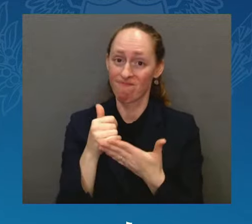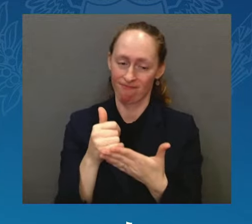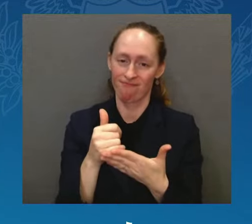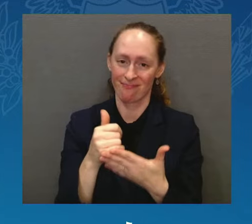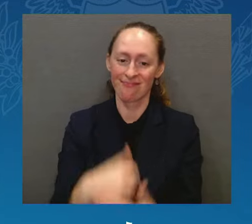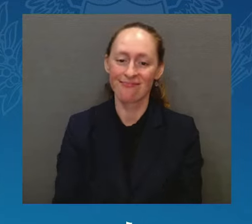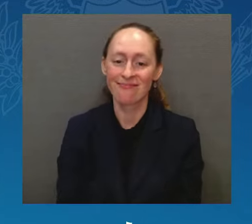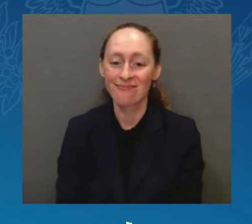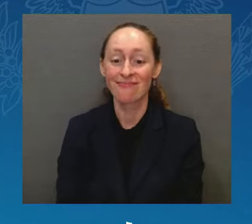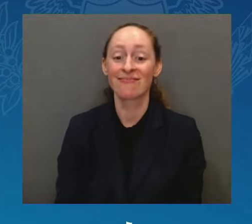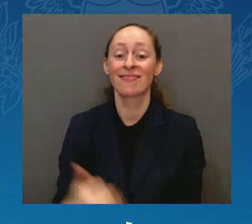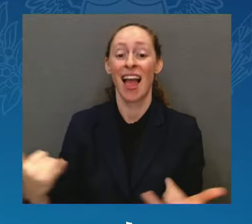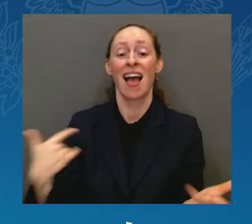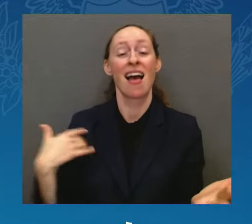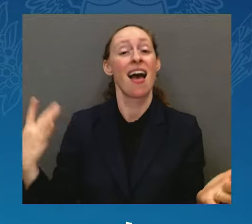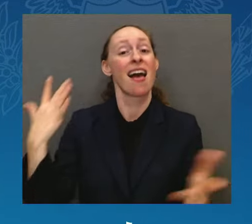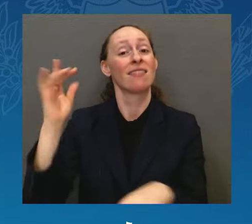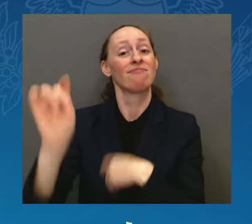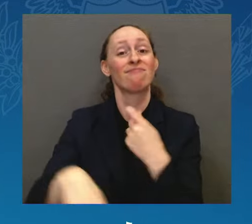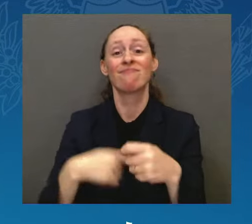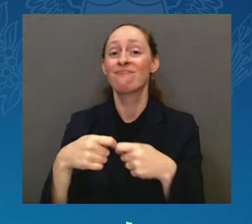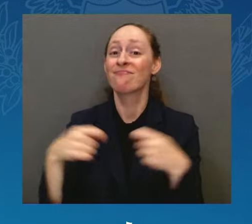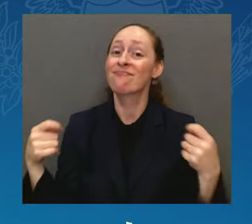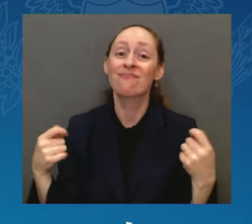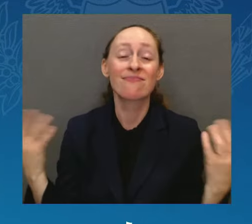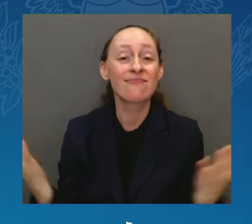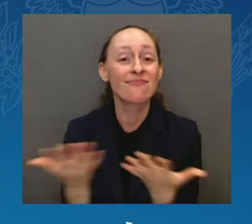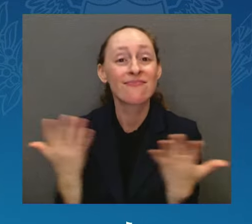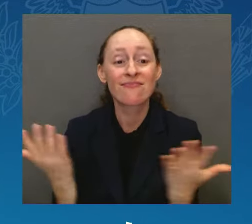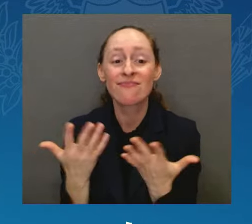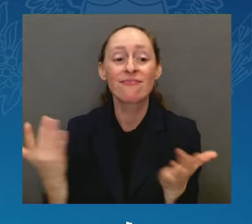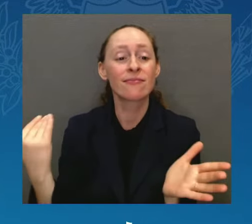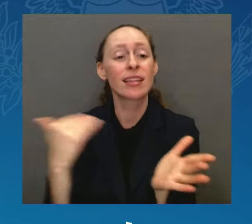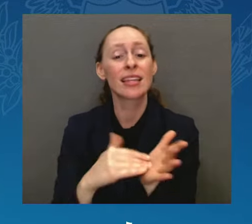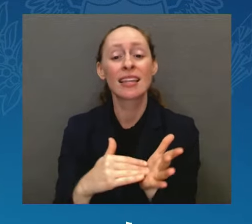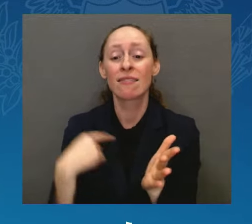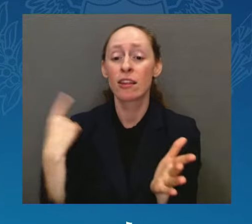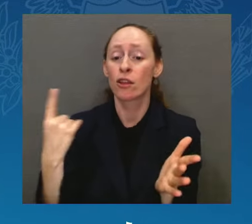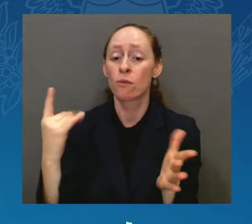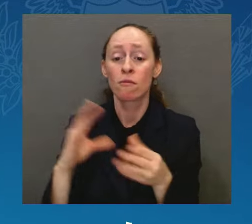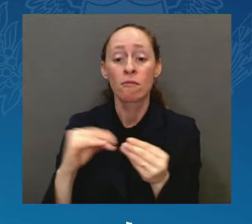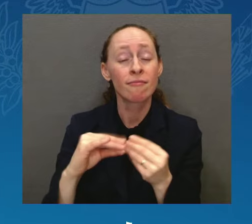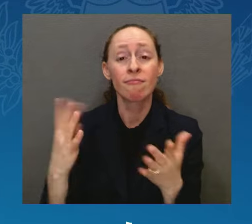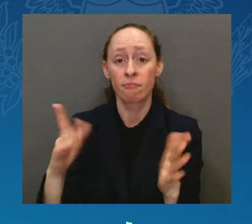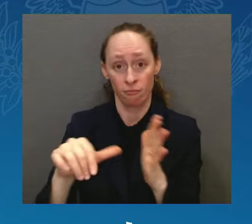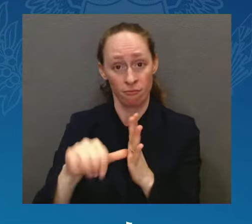speaking, as I often do, with our young leaders and by offering just a quick piece of advice.